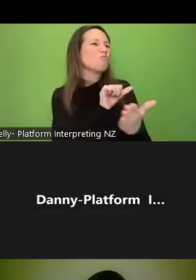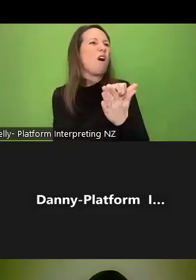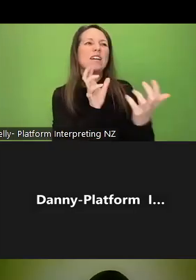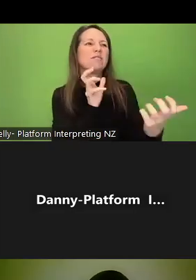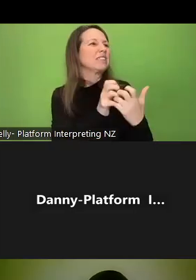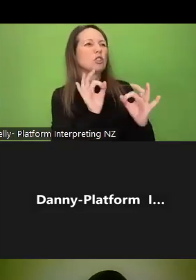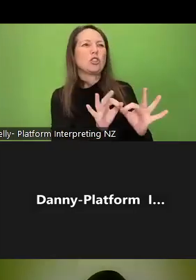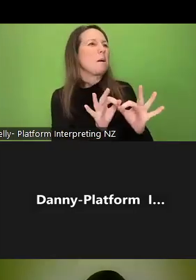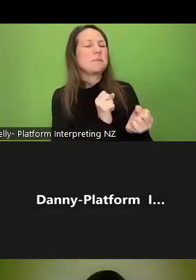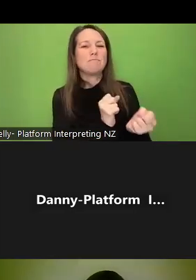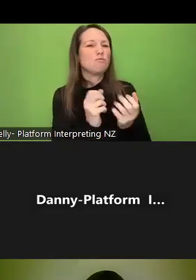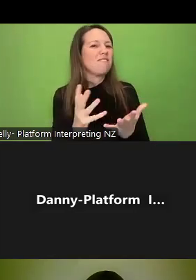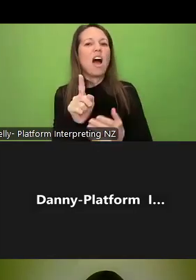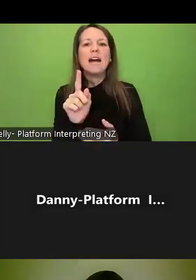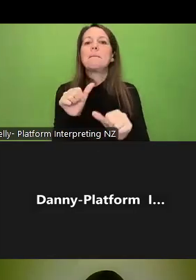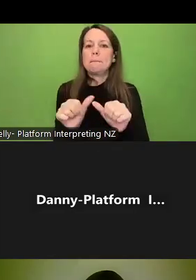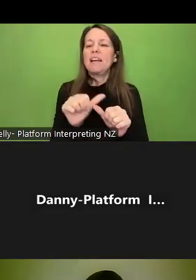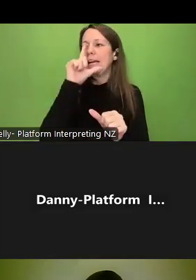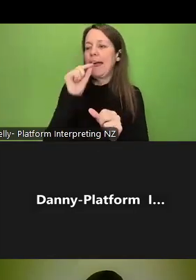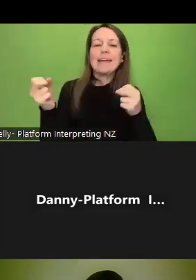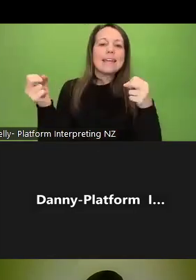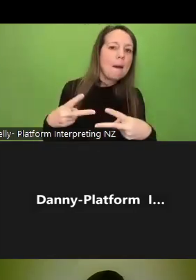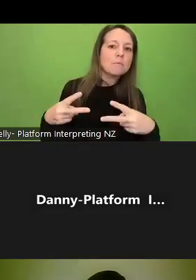Few options there.